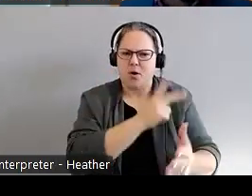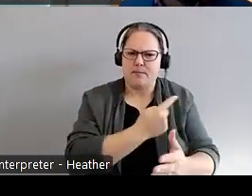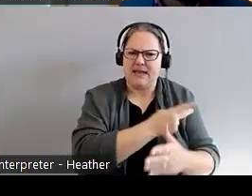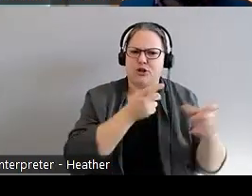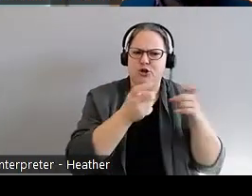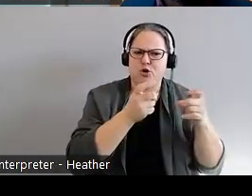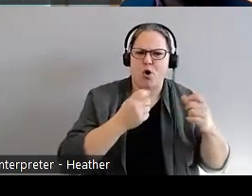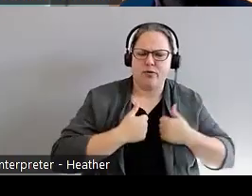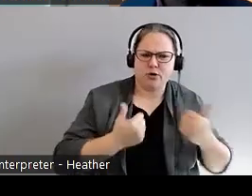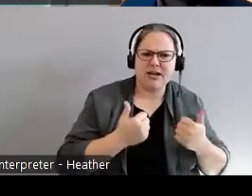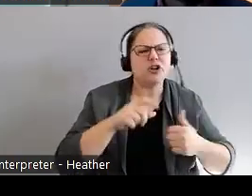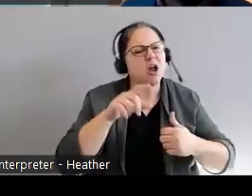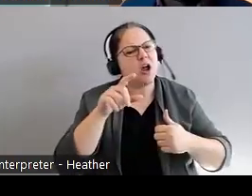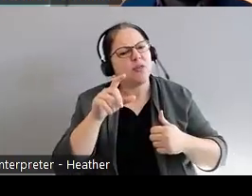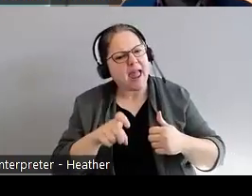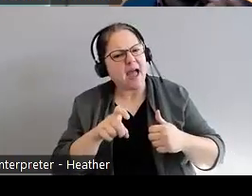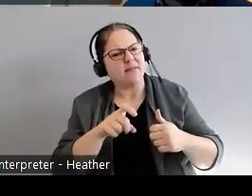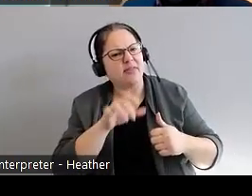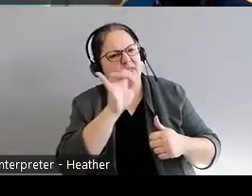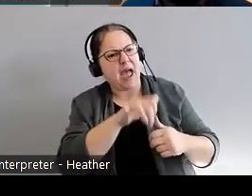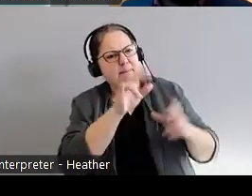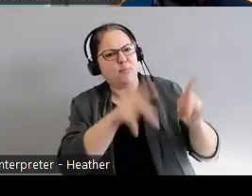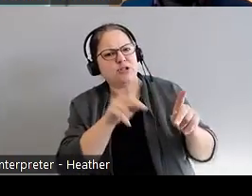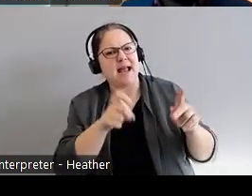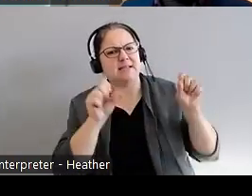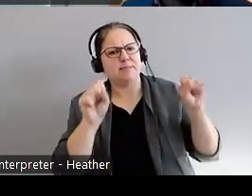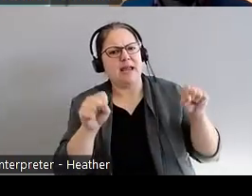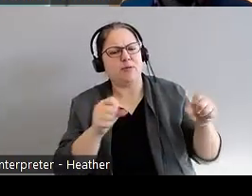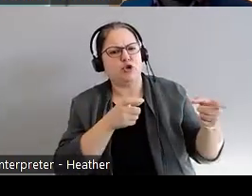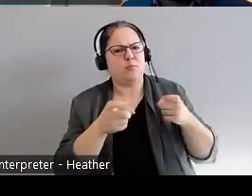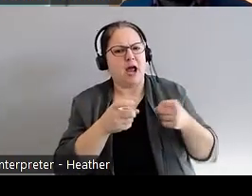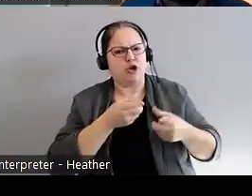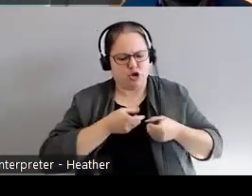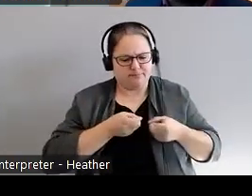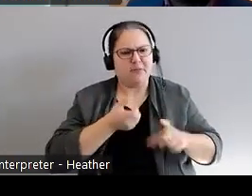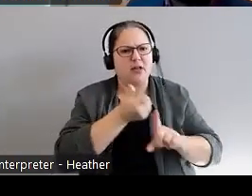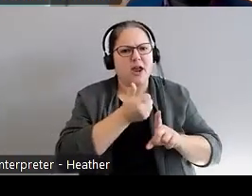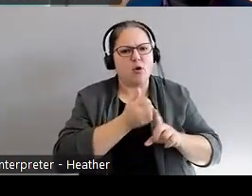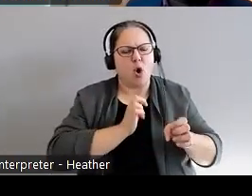able to monitor their own emotions. Right? In a similar way for us to help the hospital manage